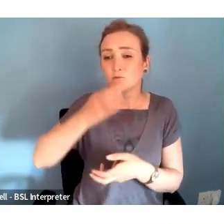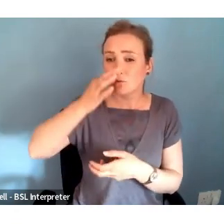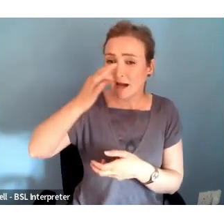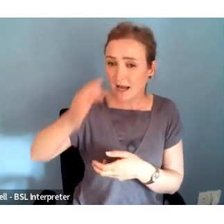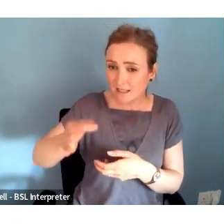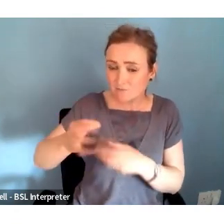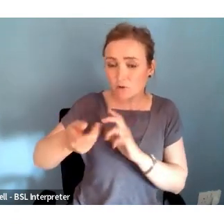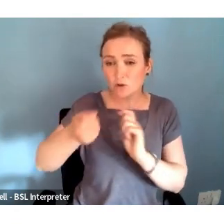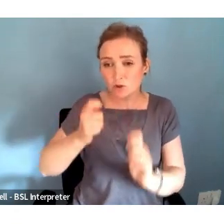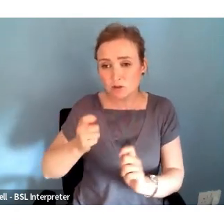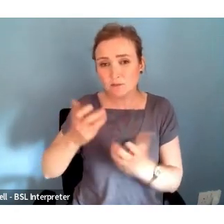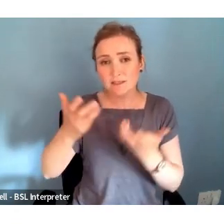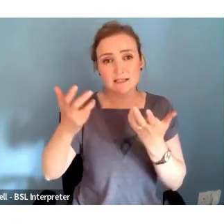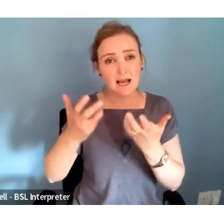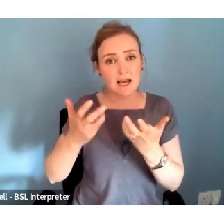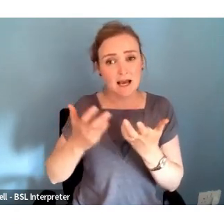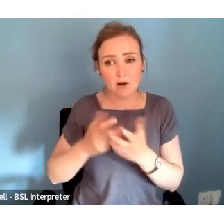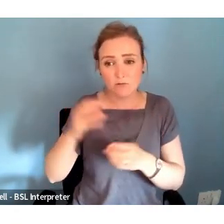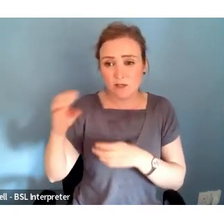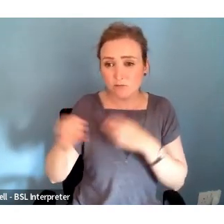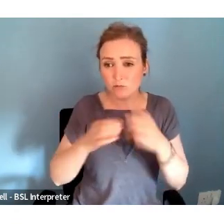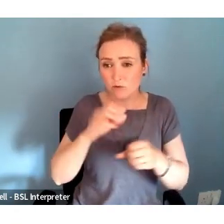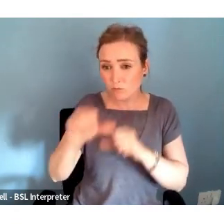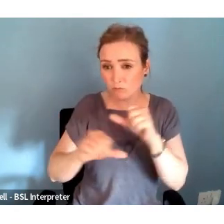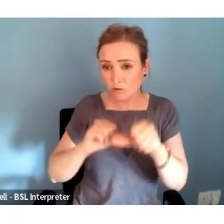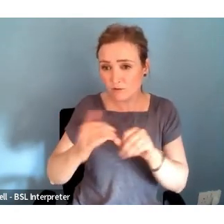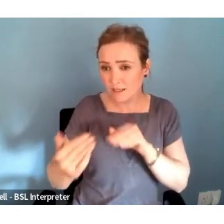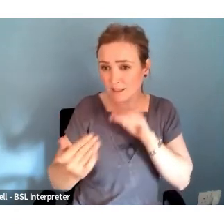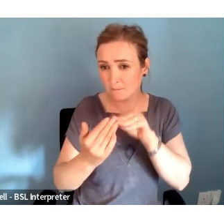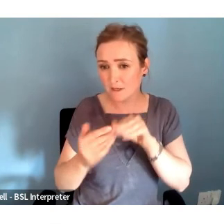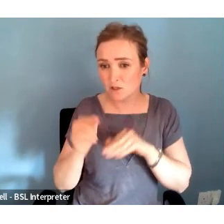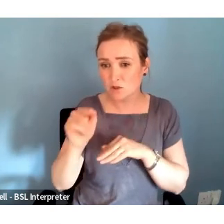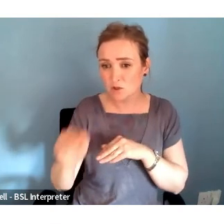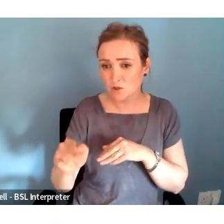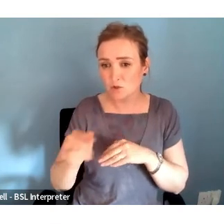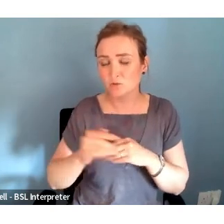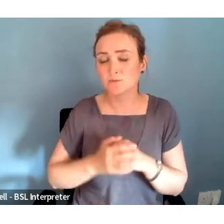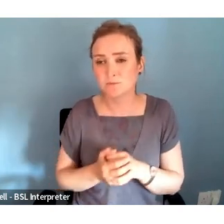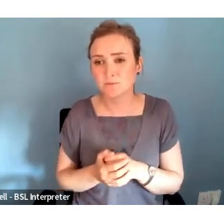process. it means that candidates can see the human face, if you like